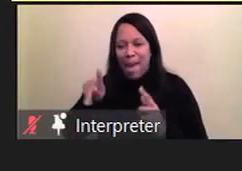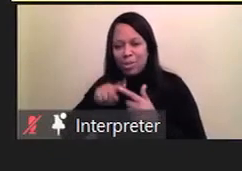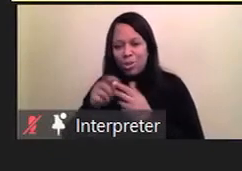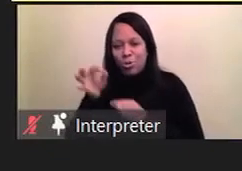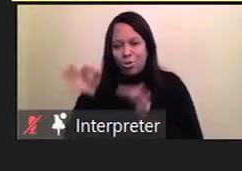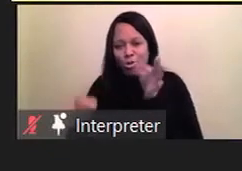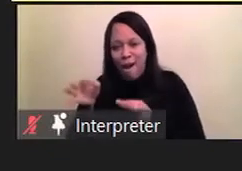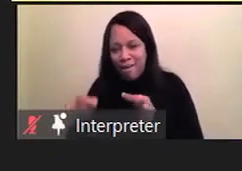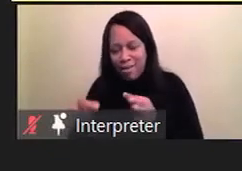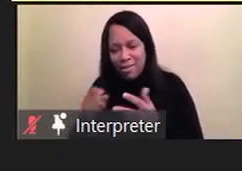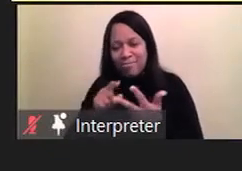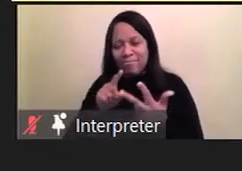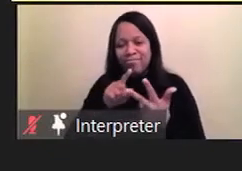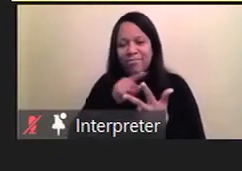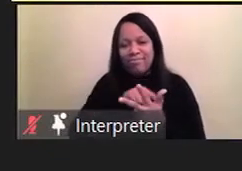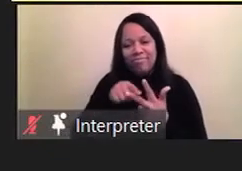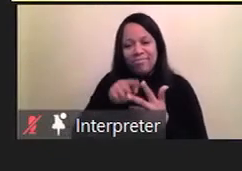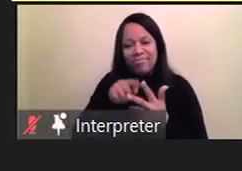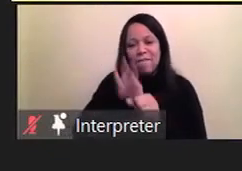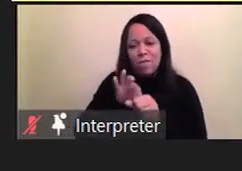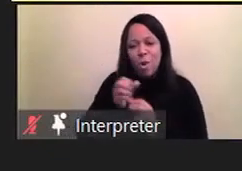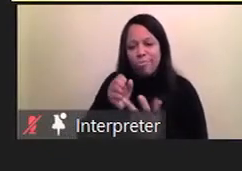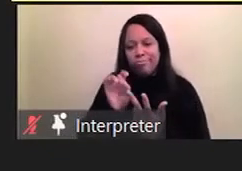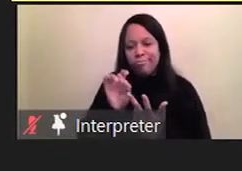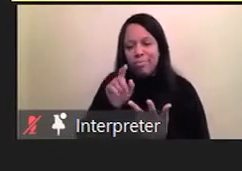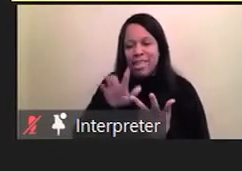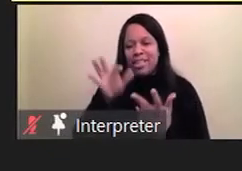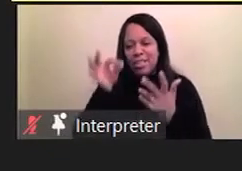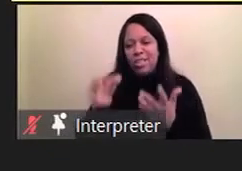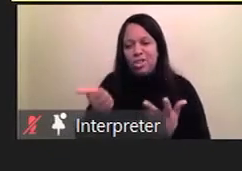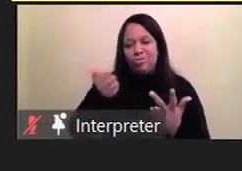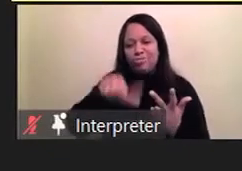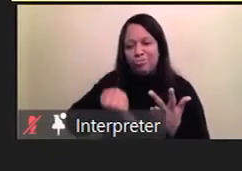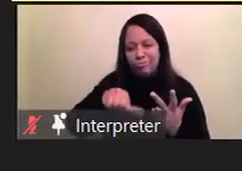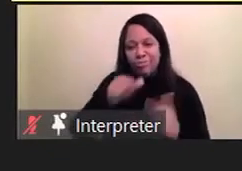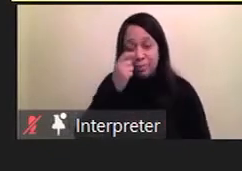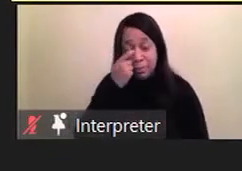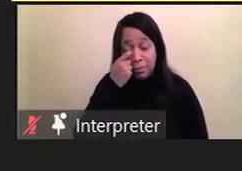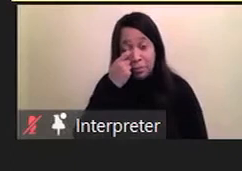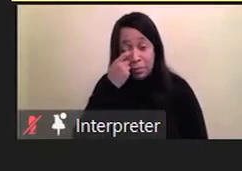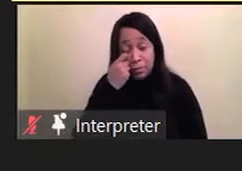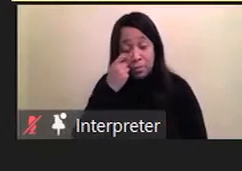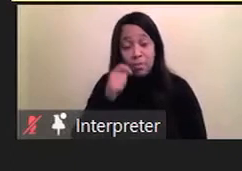This is case study number two. Before we get to case study number two, I just want to mention one other case that came up